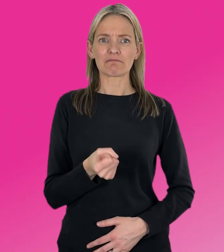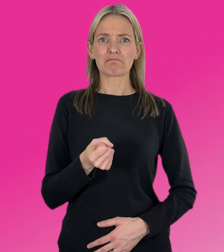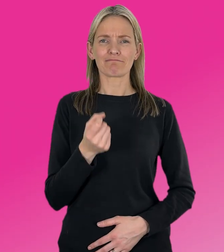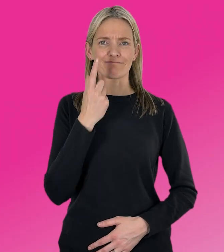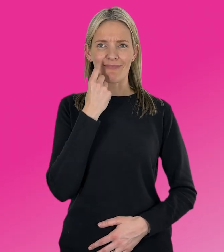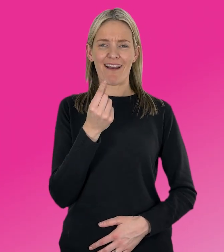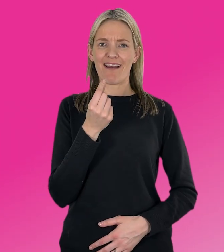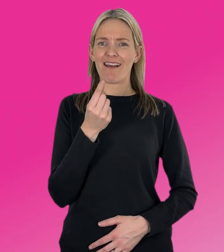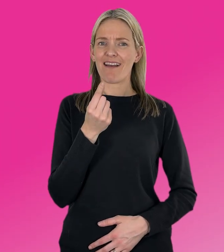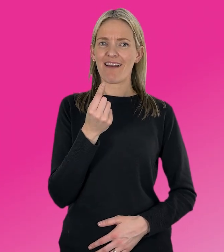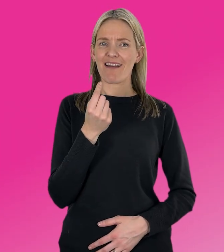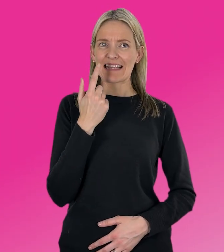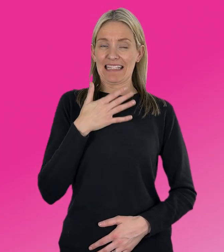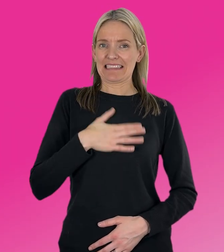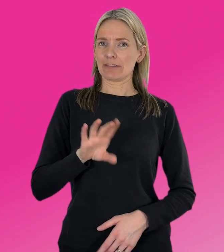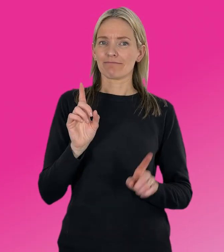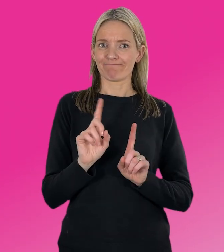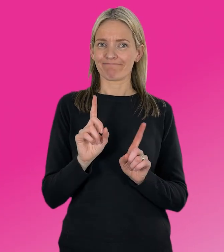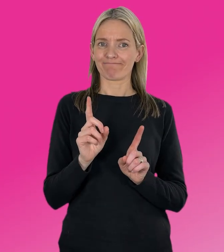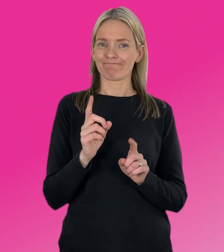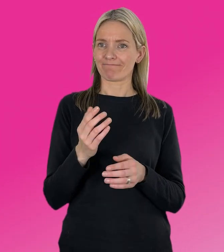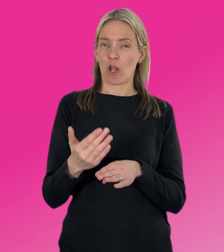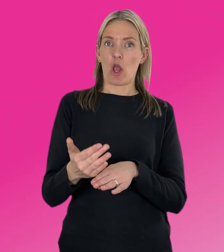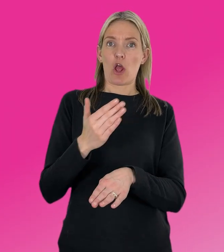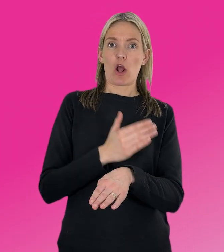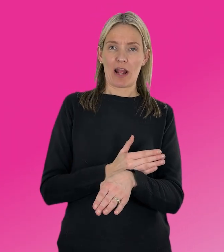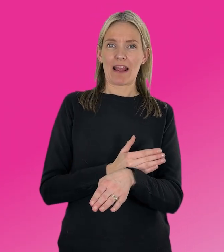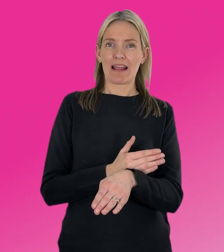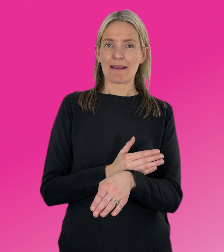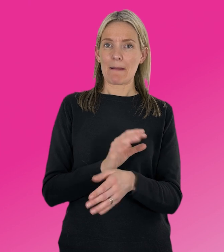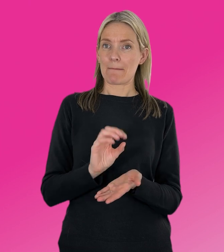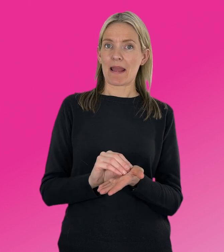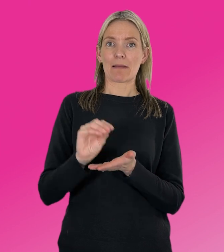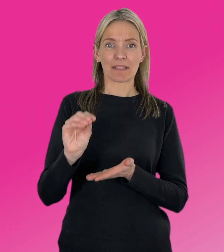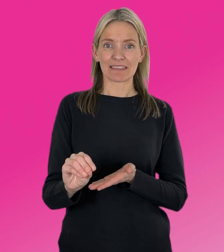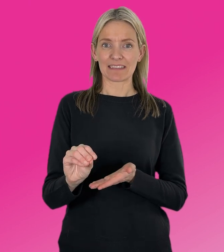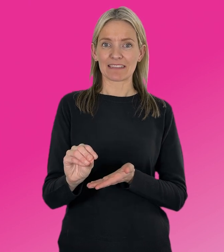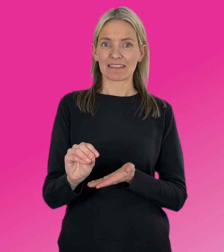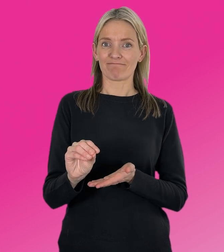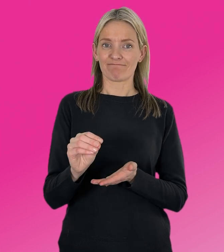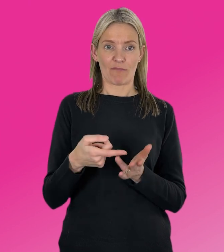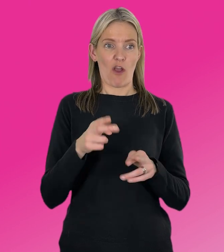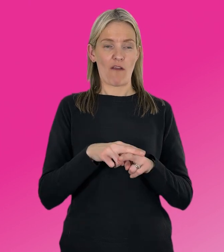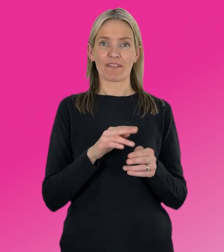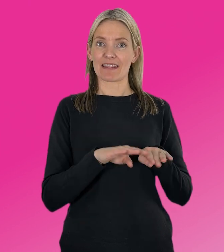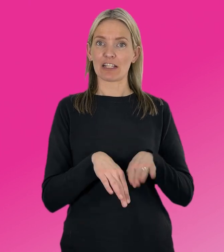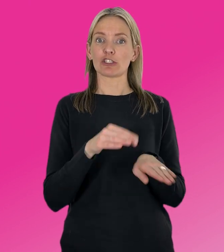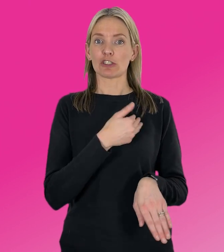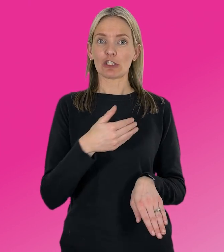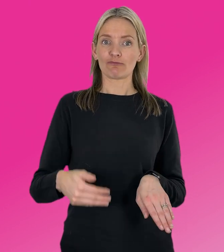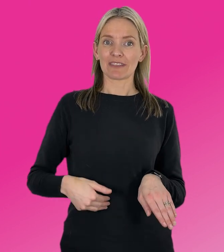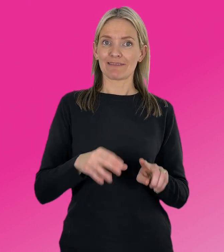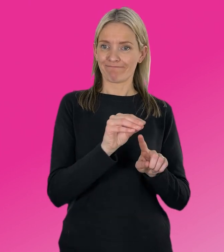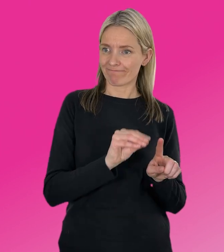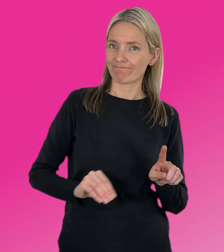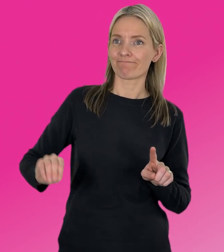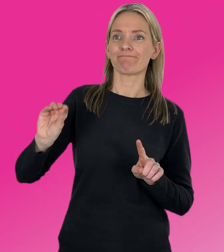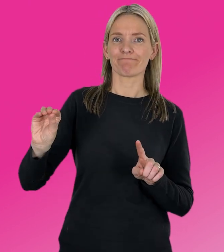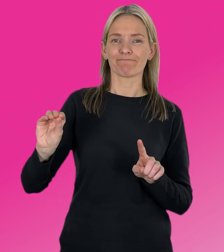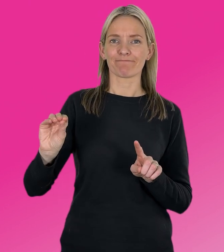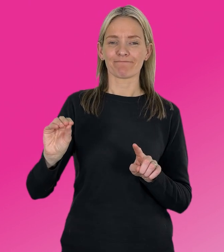you may need to make an early payment of National Insurance contributions